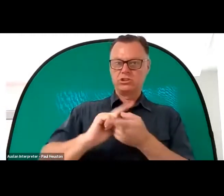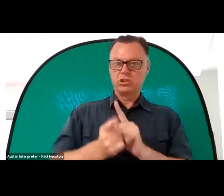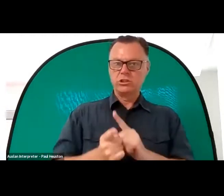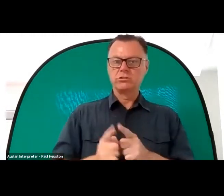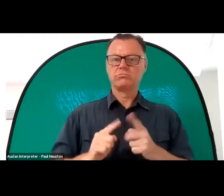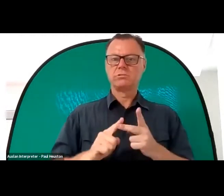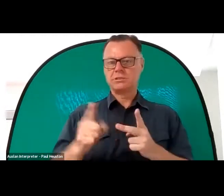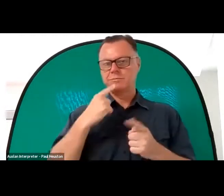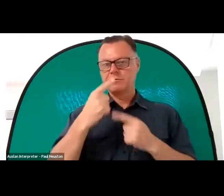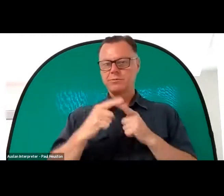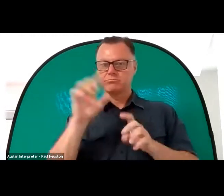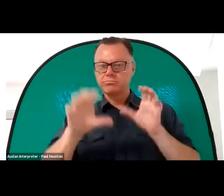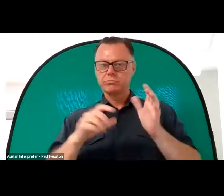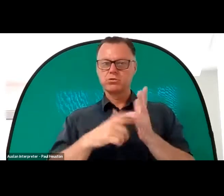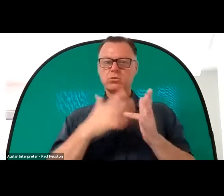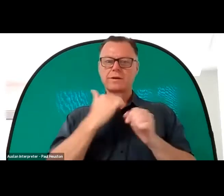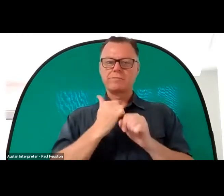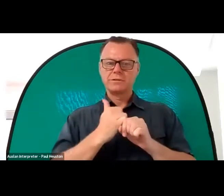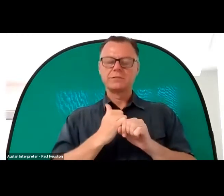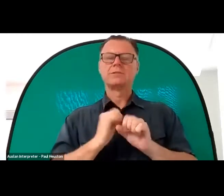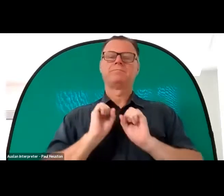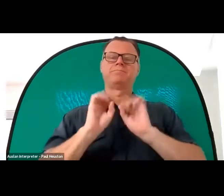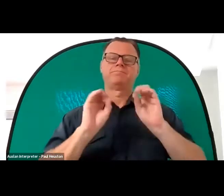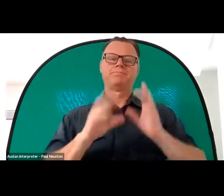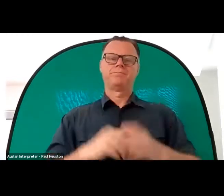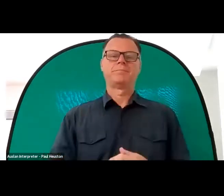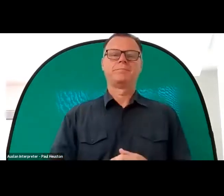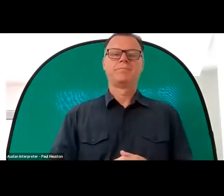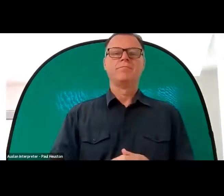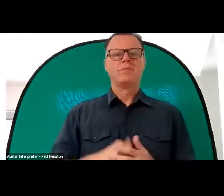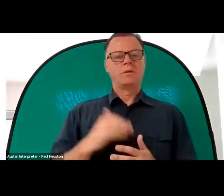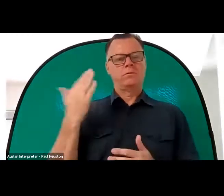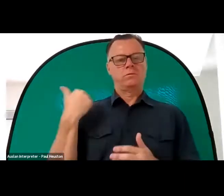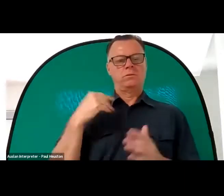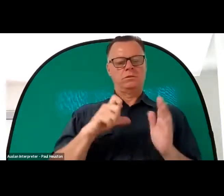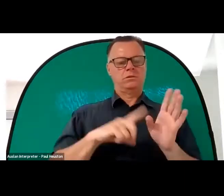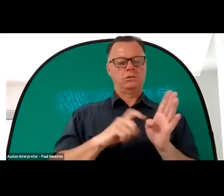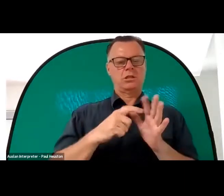the changes, but also have an opportunity to input. You